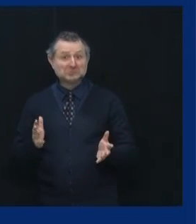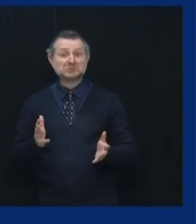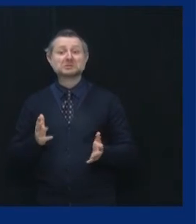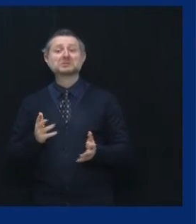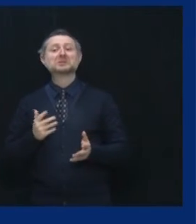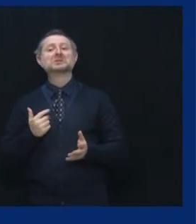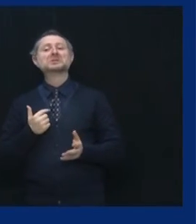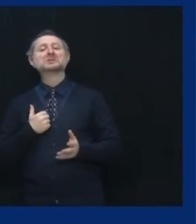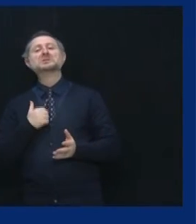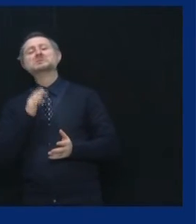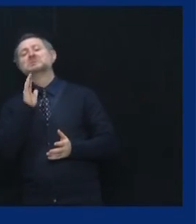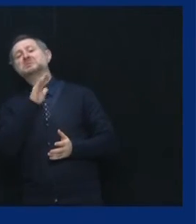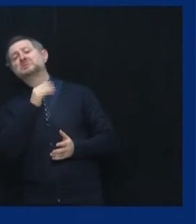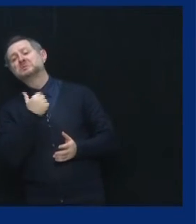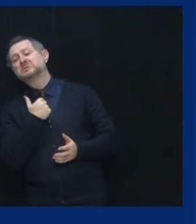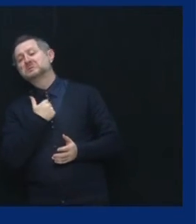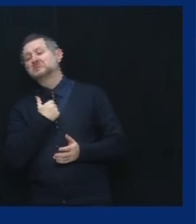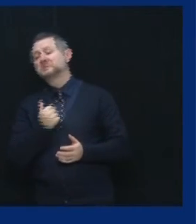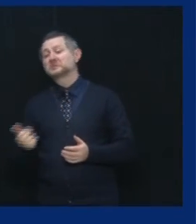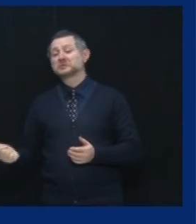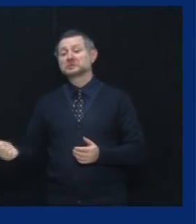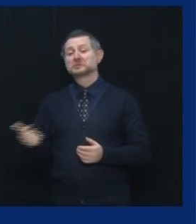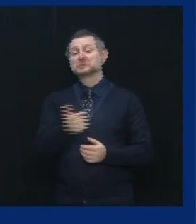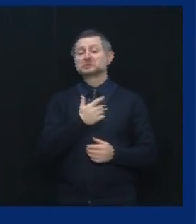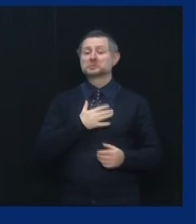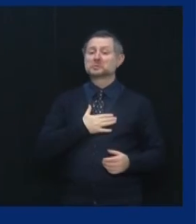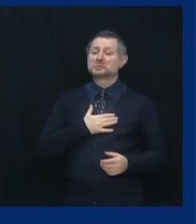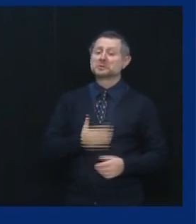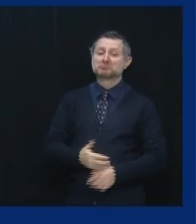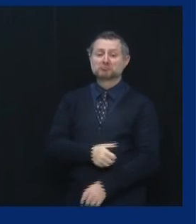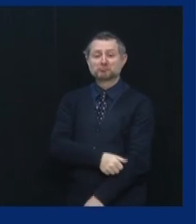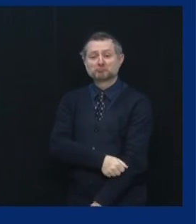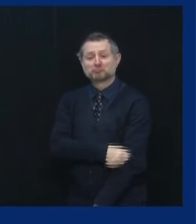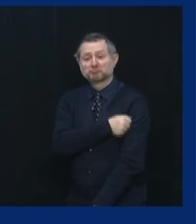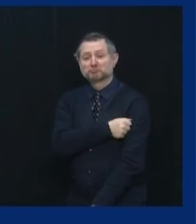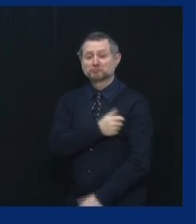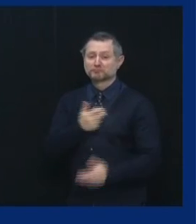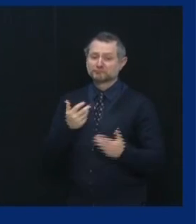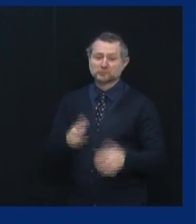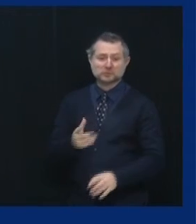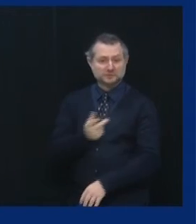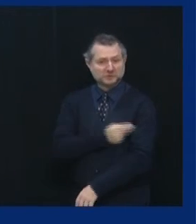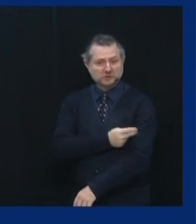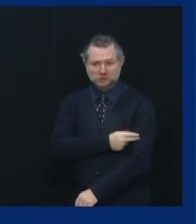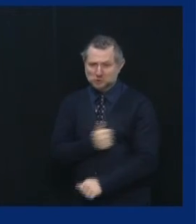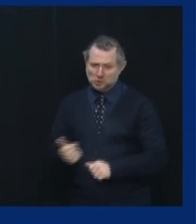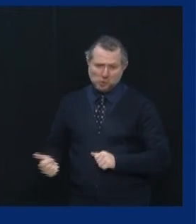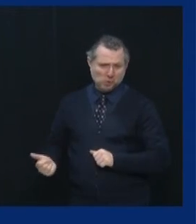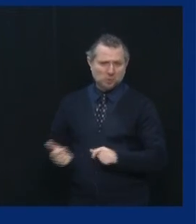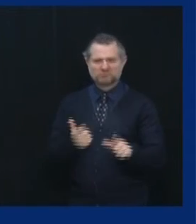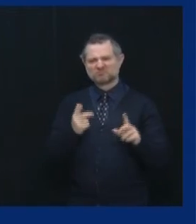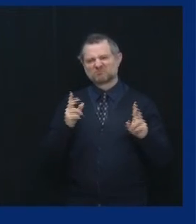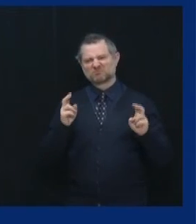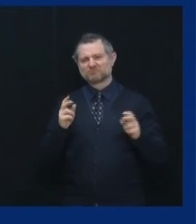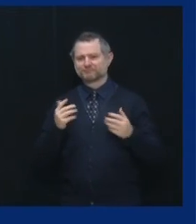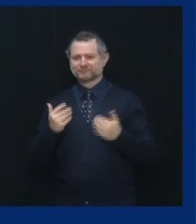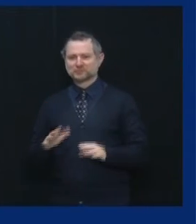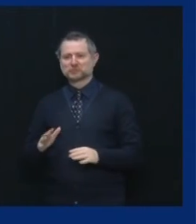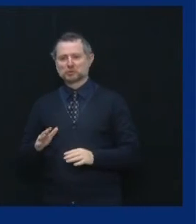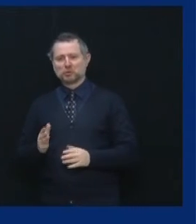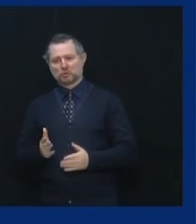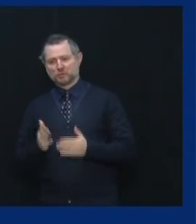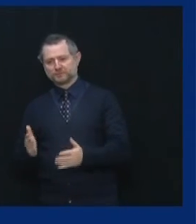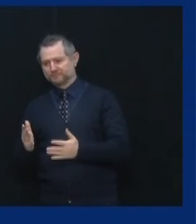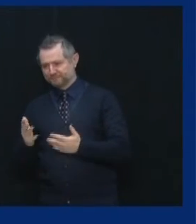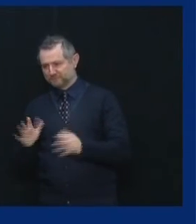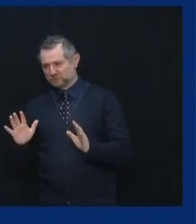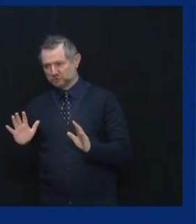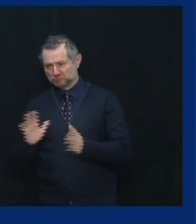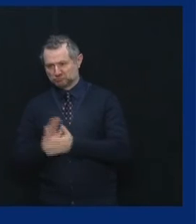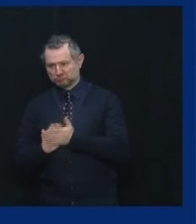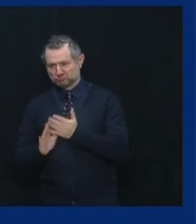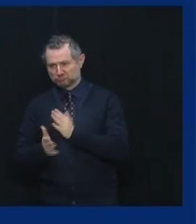HEALTH CARE WORKERS AND AND I